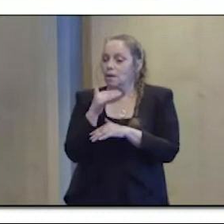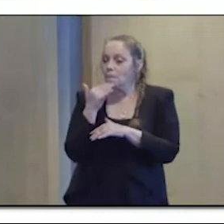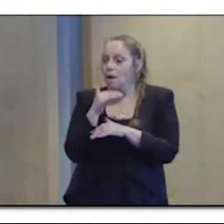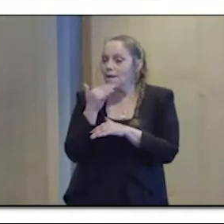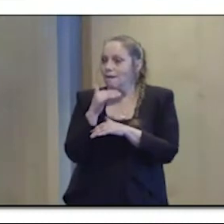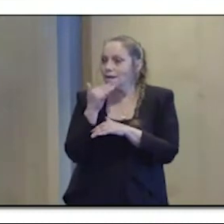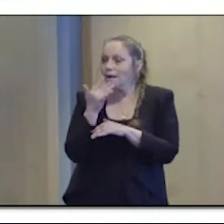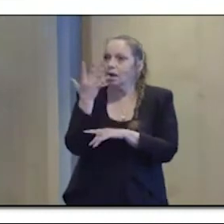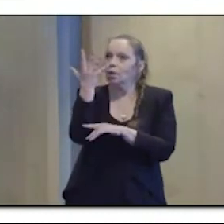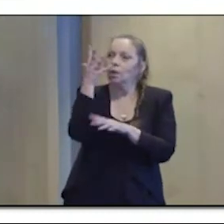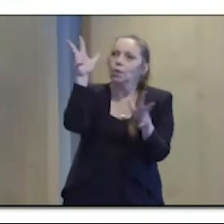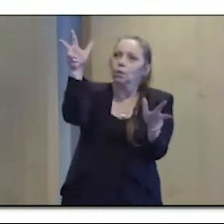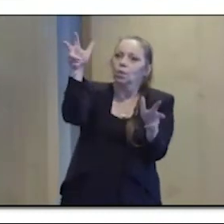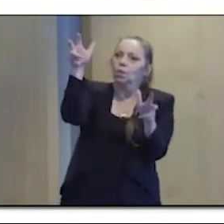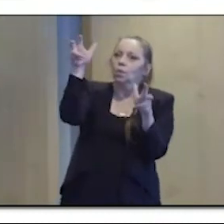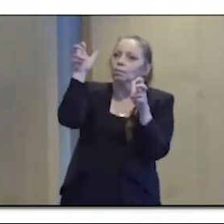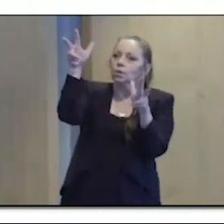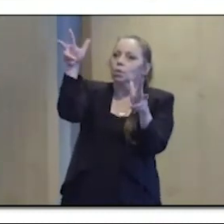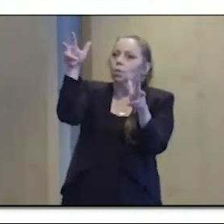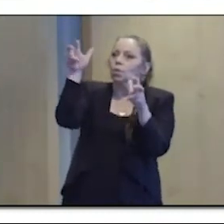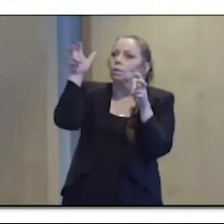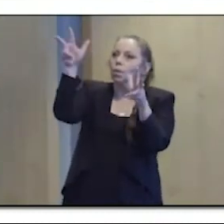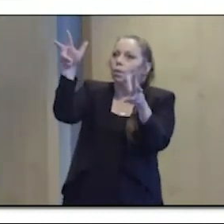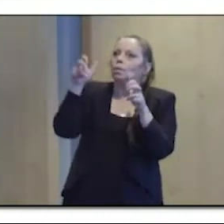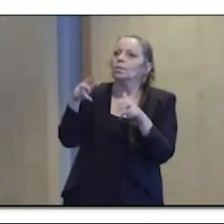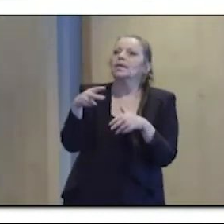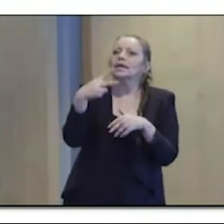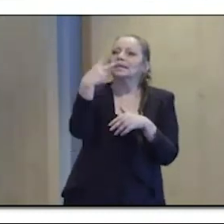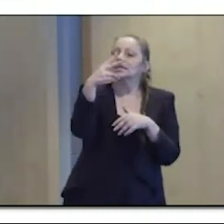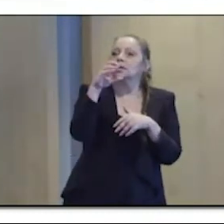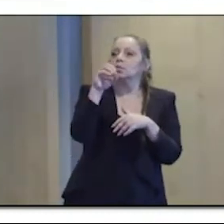out carbon dioxide from the atmosphere as they photosynthesize and that shows you the kind of